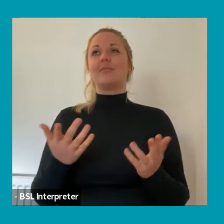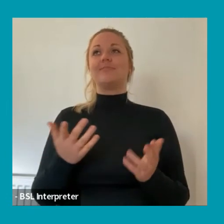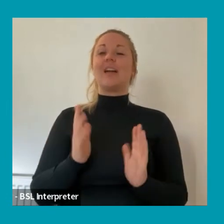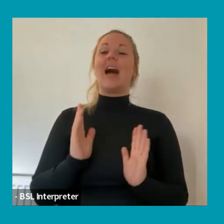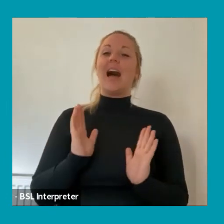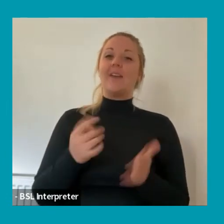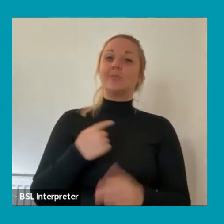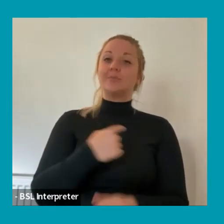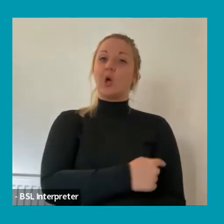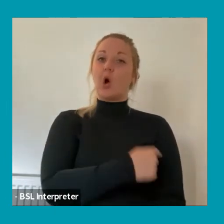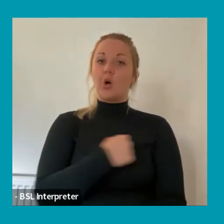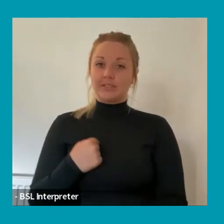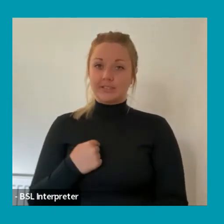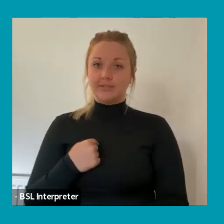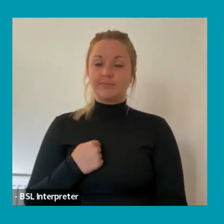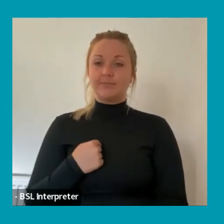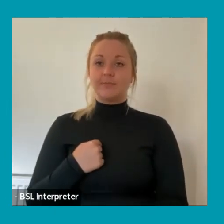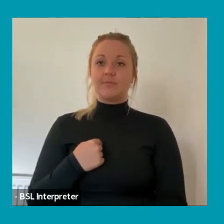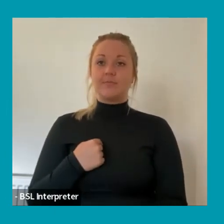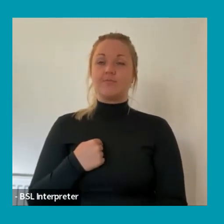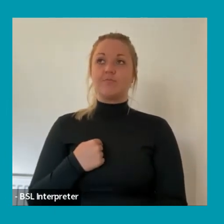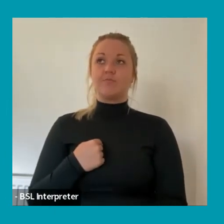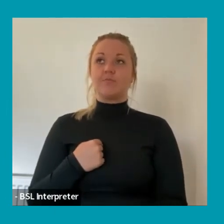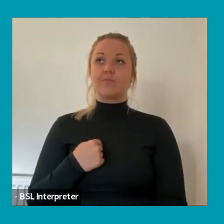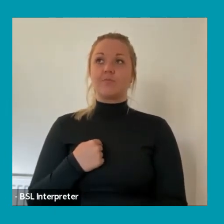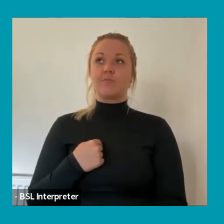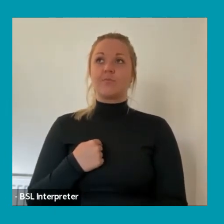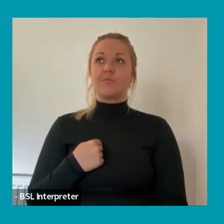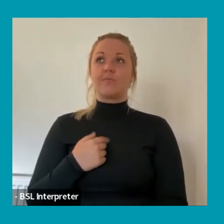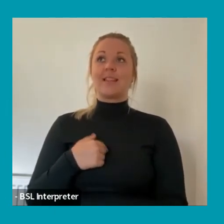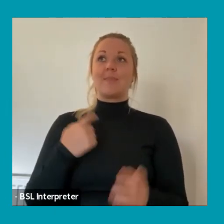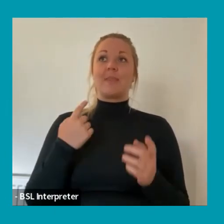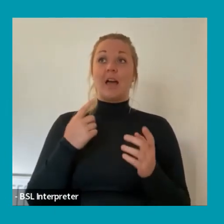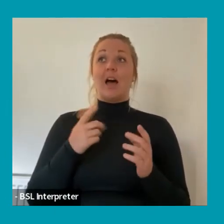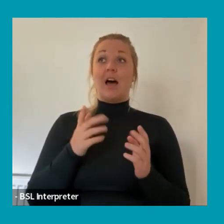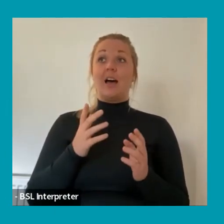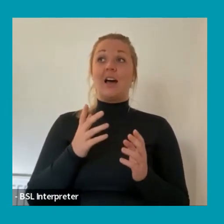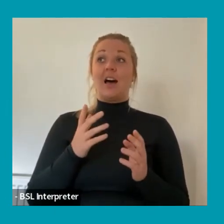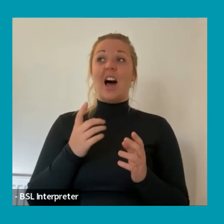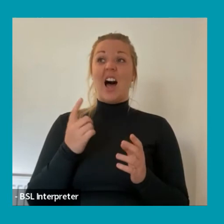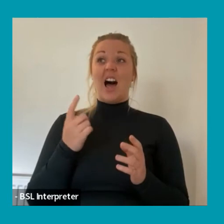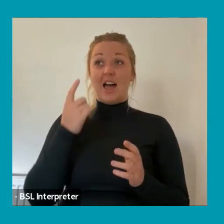Let's see about getting some groups of staff together and ask ask them.